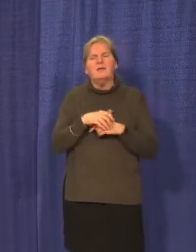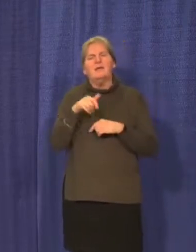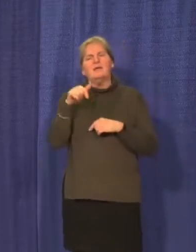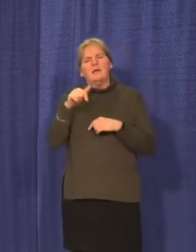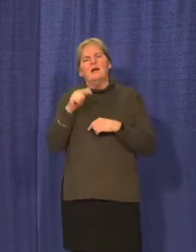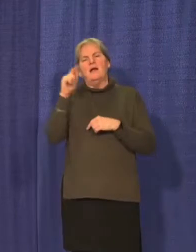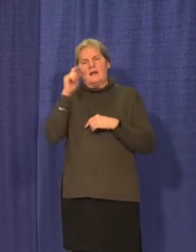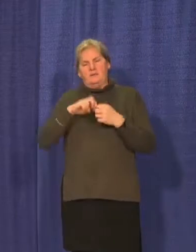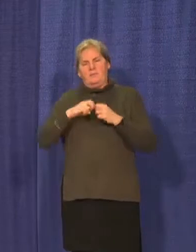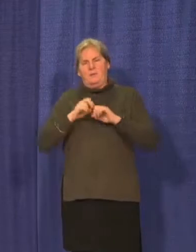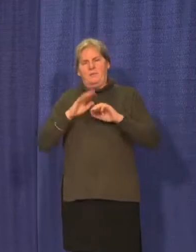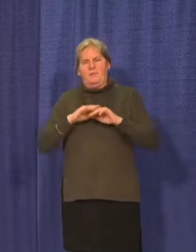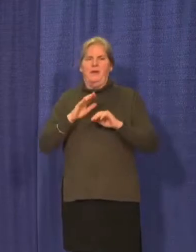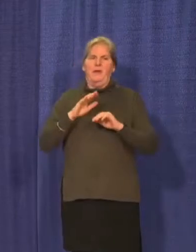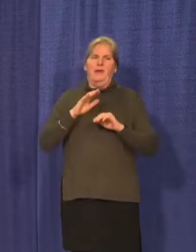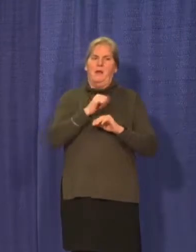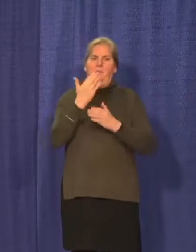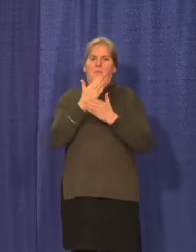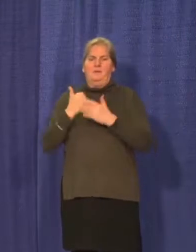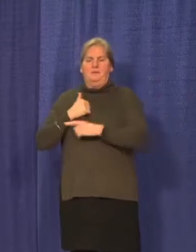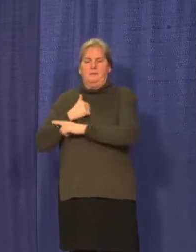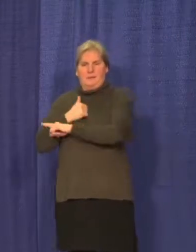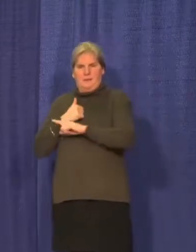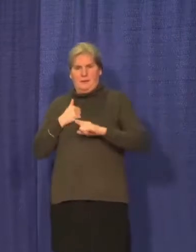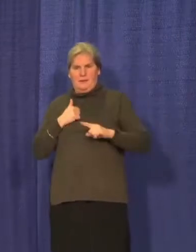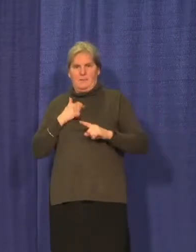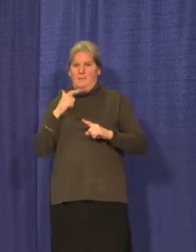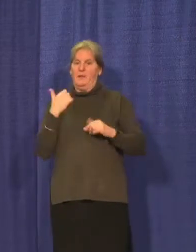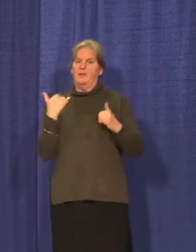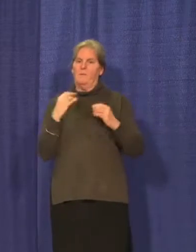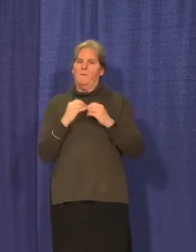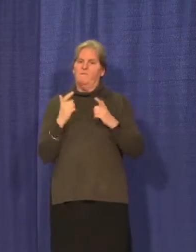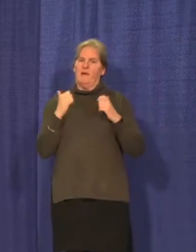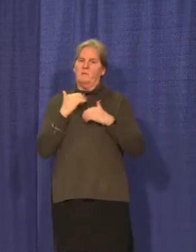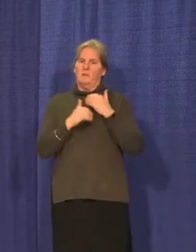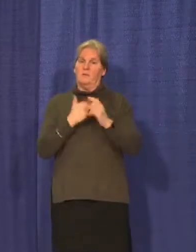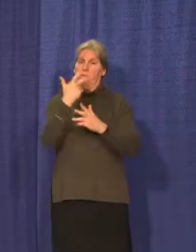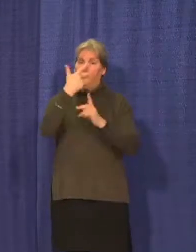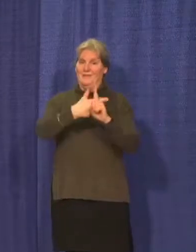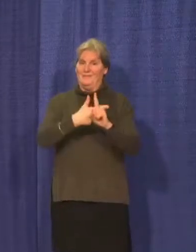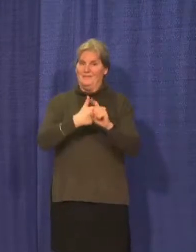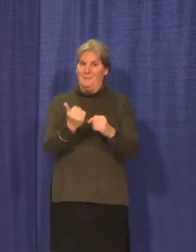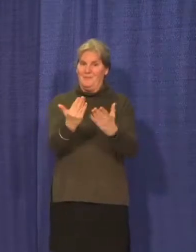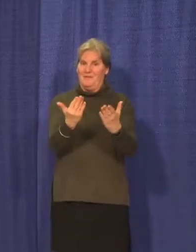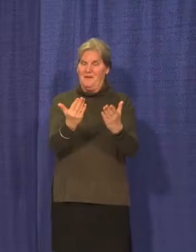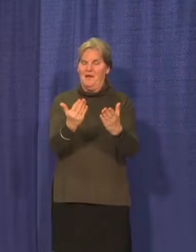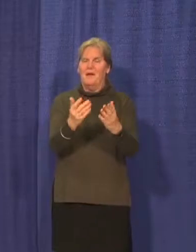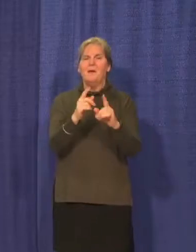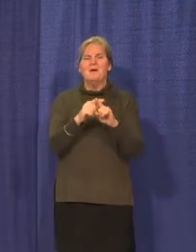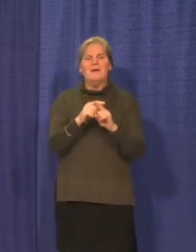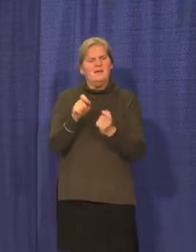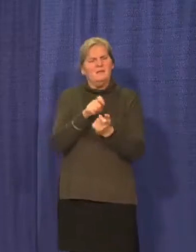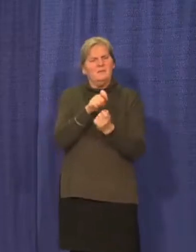other jurisdictions in Canada, because we do have an expedited process here in the first three months.